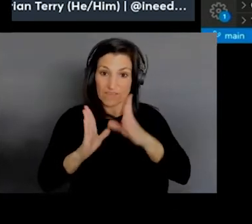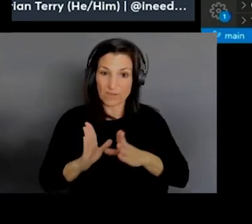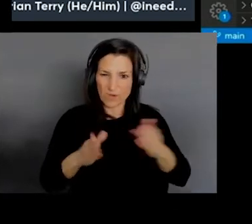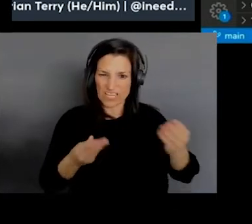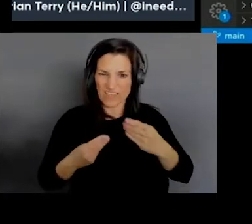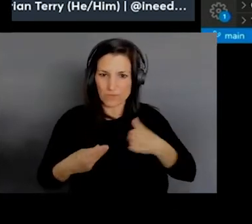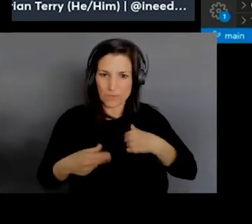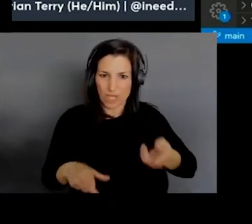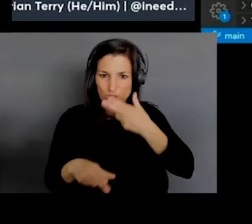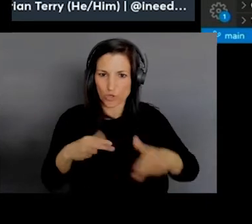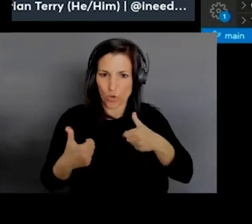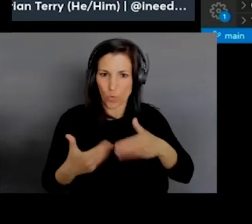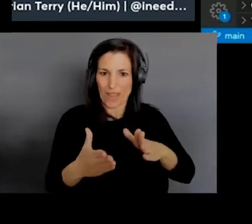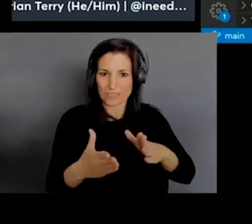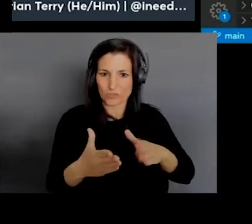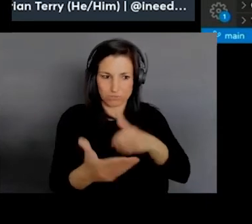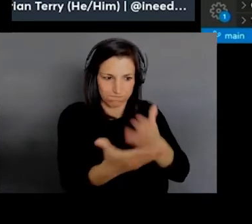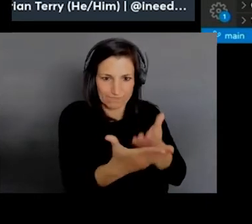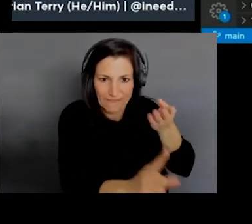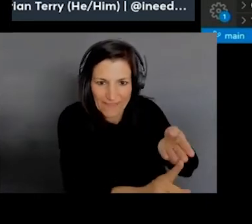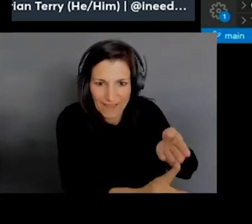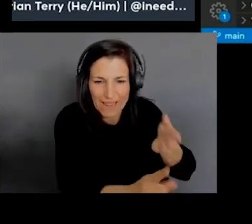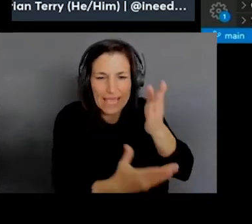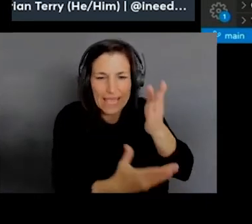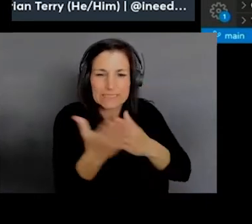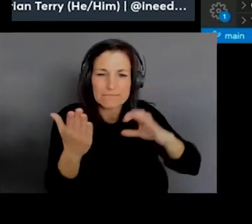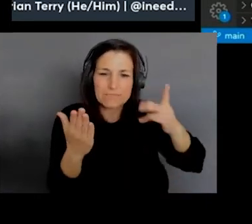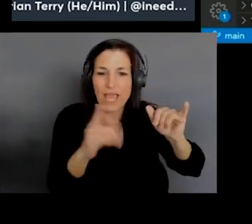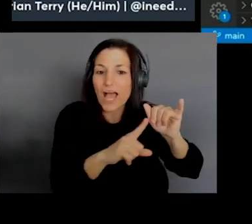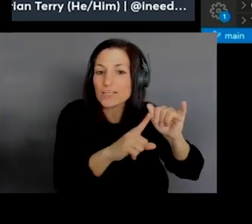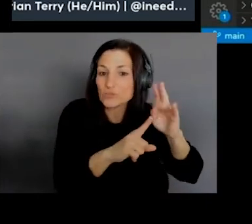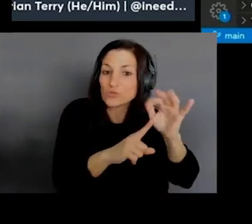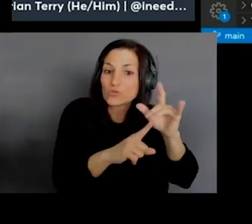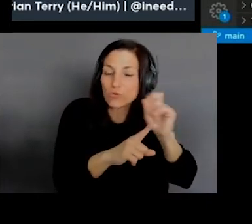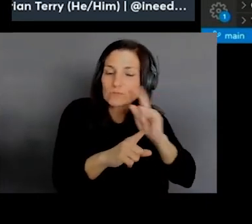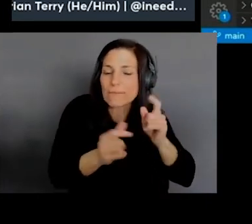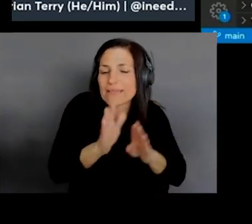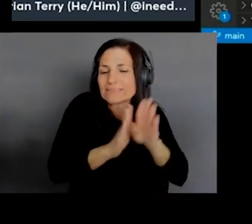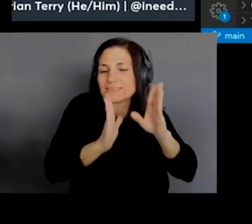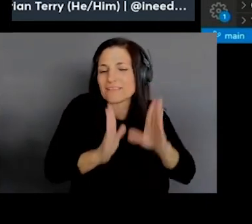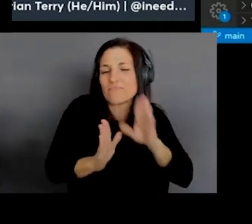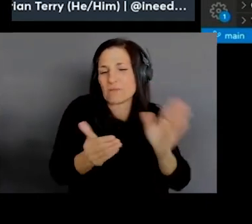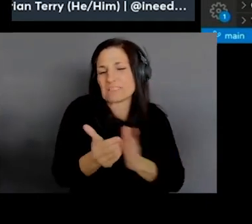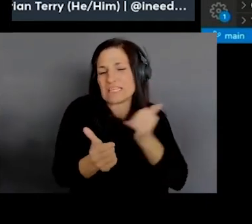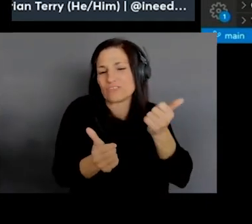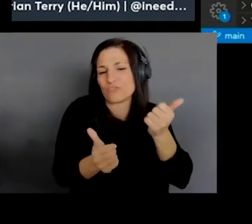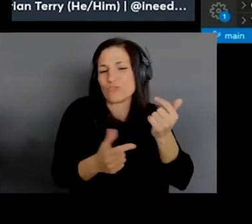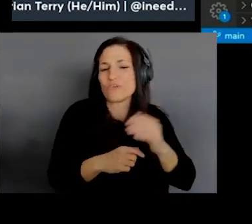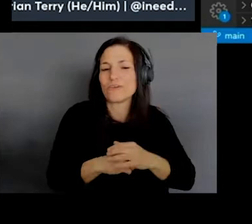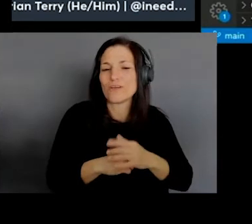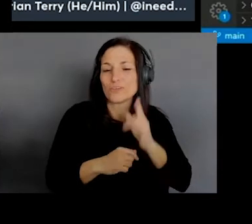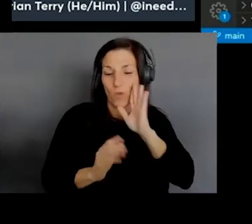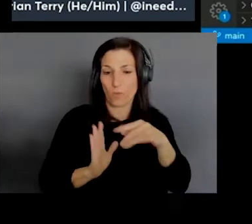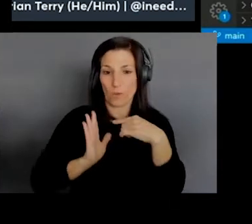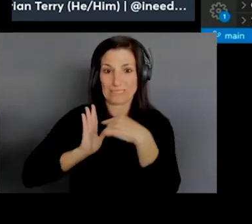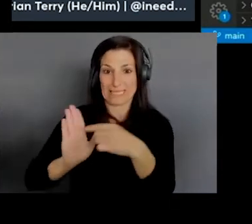as CLI tools that make the developer experience a little bit easier. So I'm gonna be demoing a lot of it. You'll see, there's gonna be a mixture of both